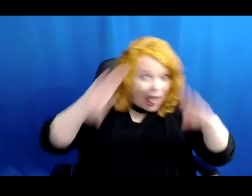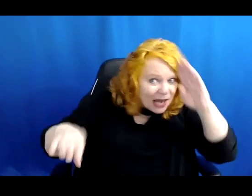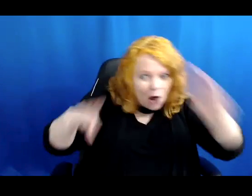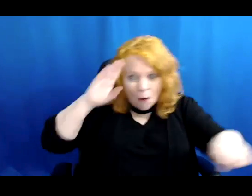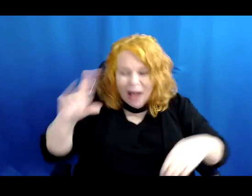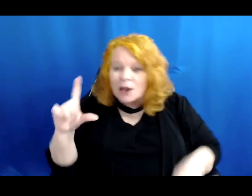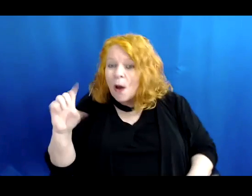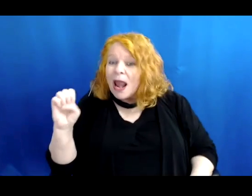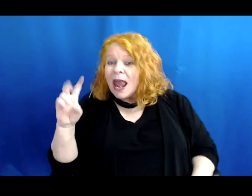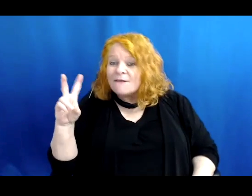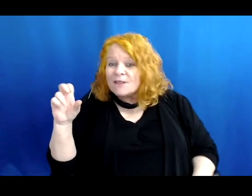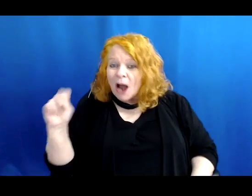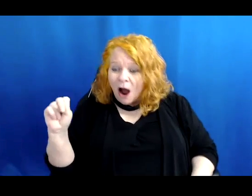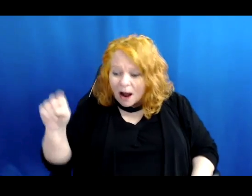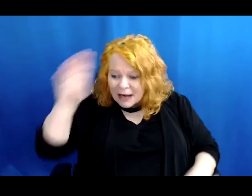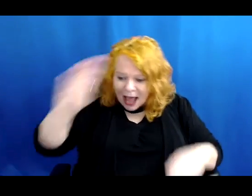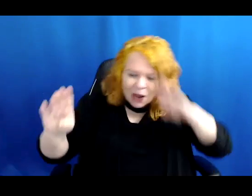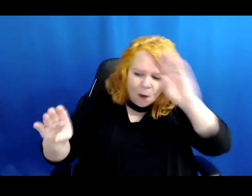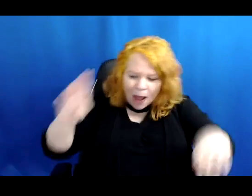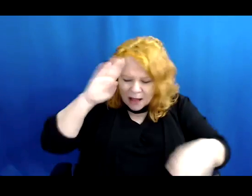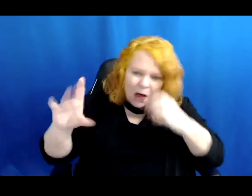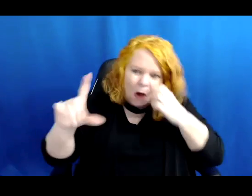Hello, hello hello Le'Von. Yes Le'Von.